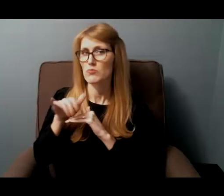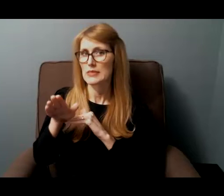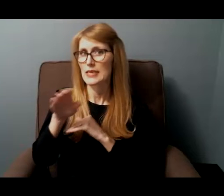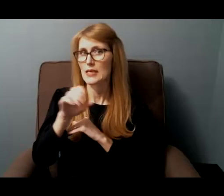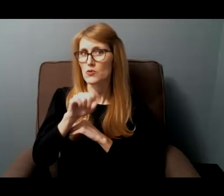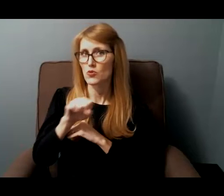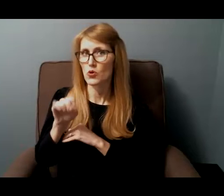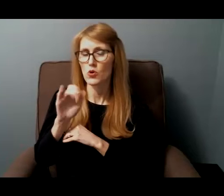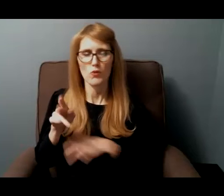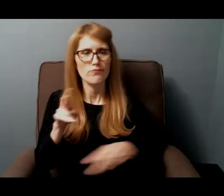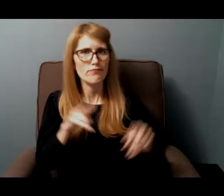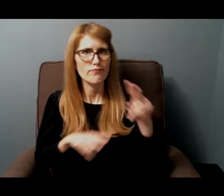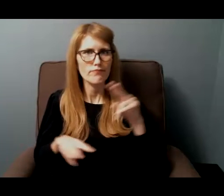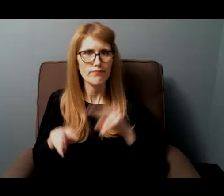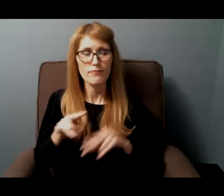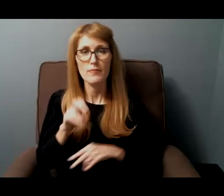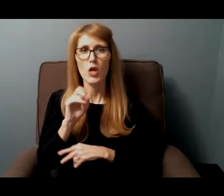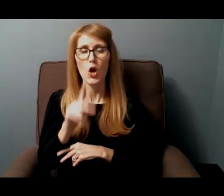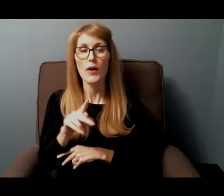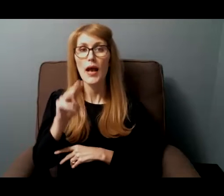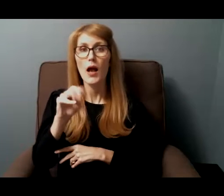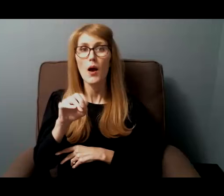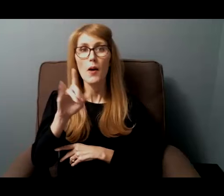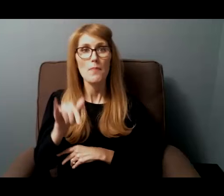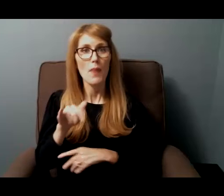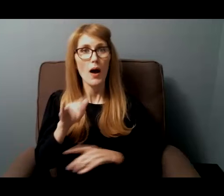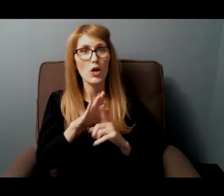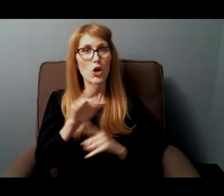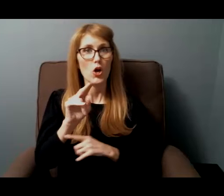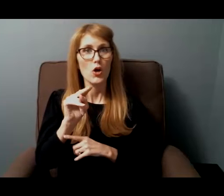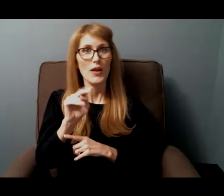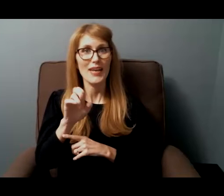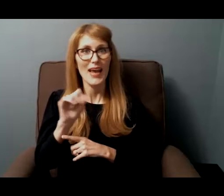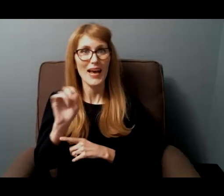let's see. What were Molly's net earnings from self employment, and is she doing SGA